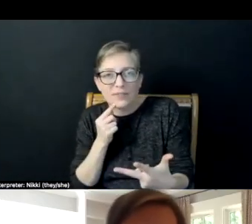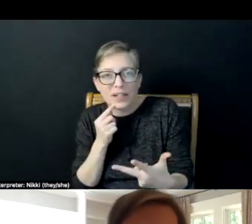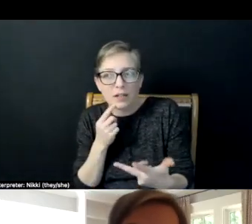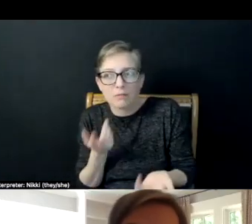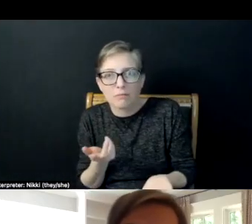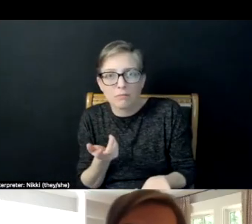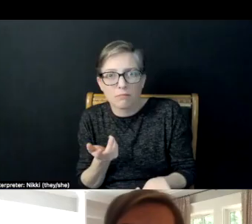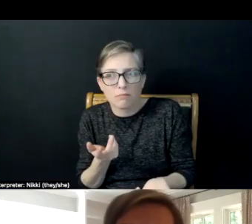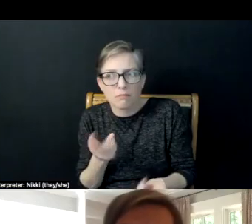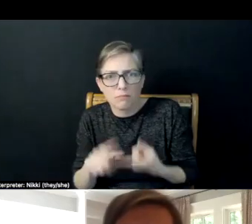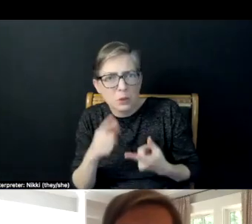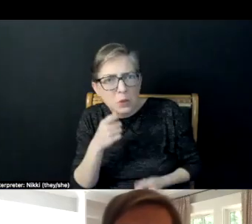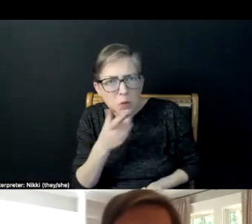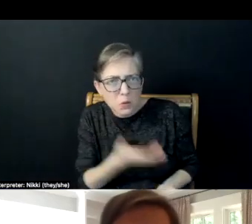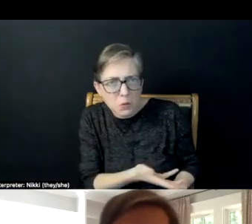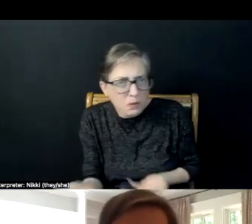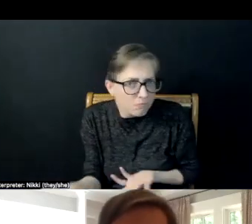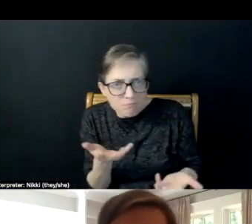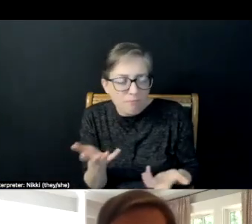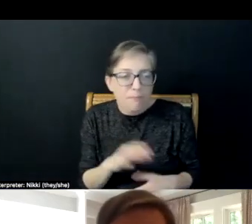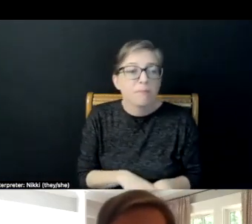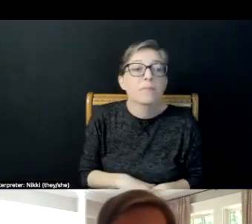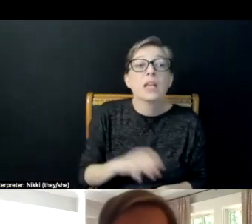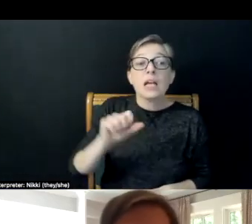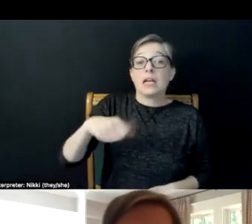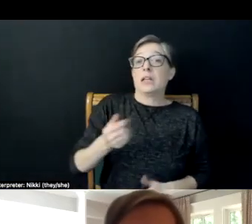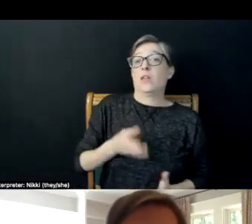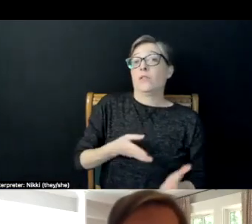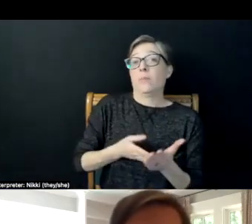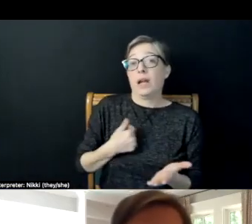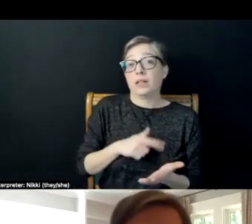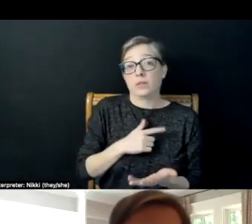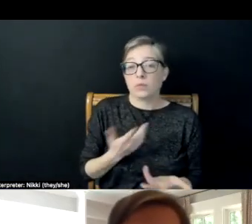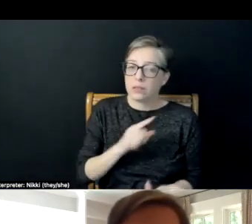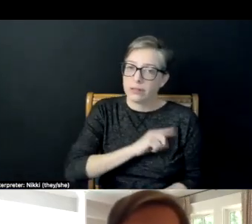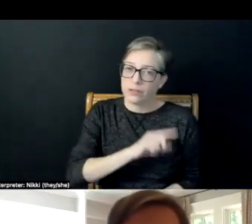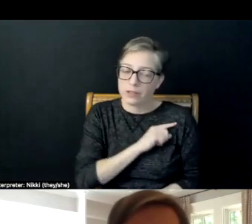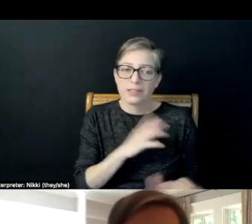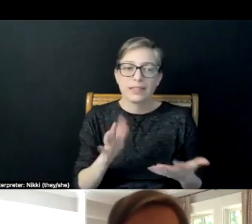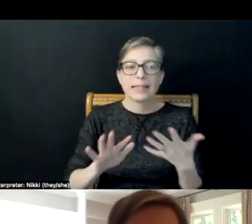And then the other bias in our outcome literature that we are very guilty of is something called the ambiguity aversion bias.